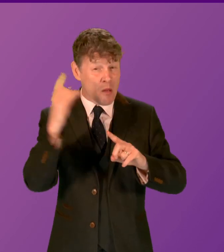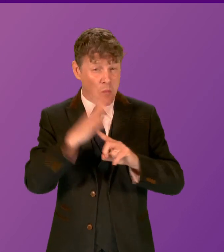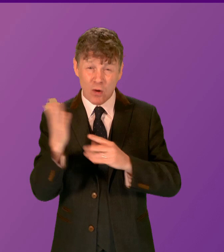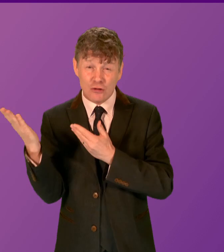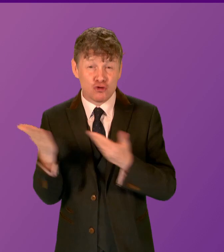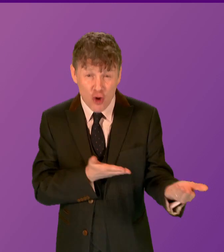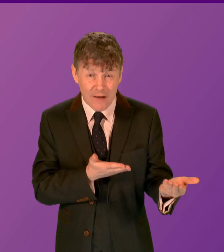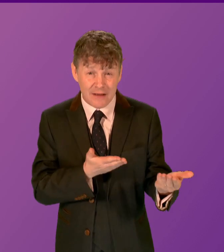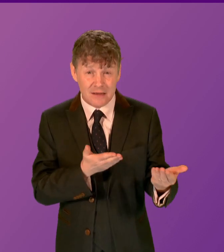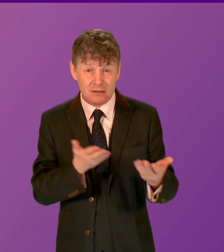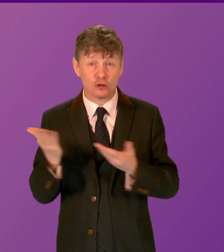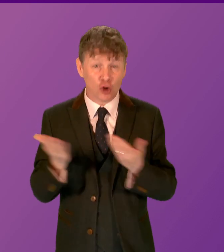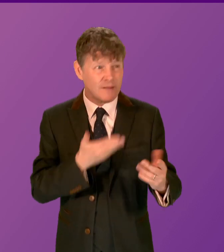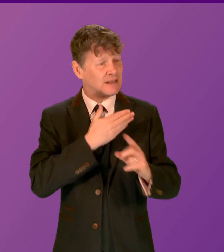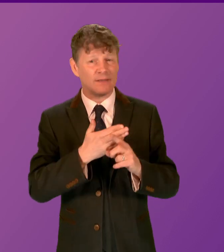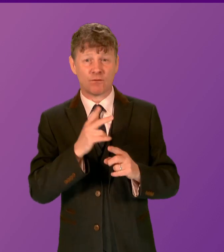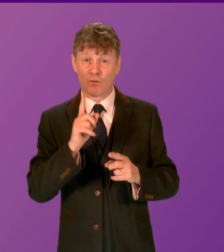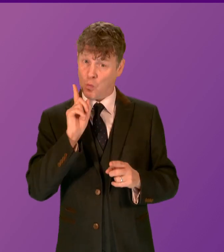served women in Glasgow for two decades.